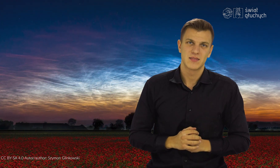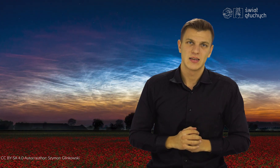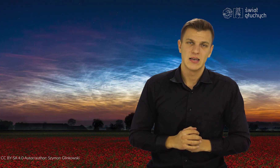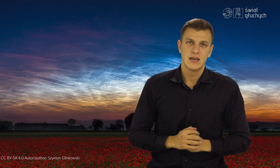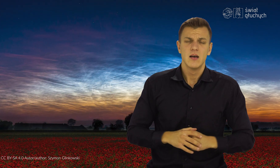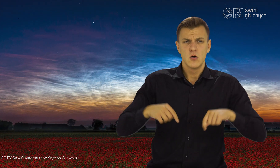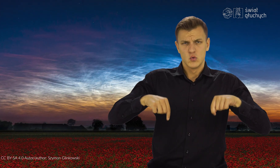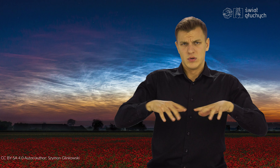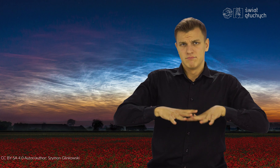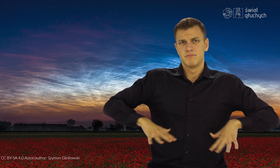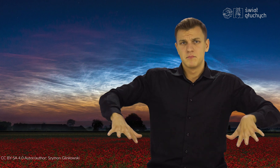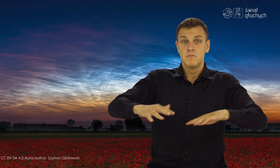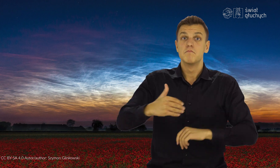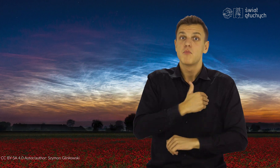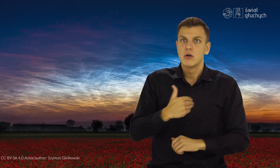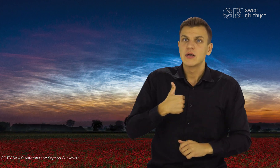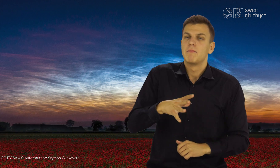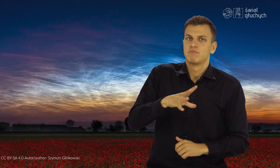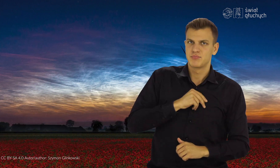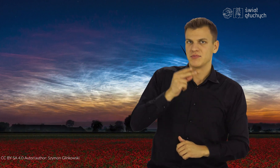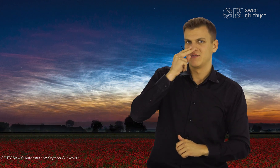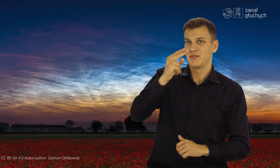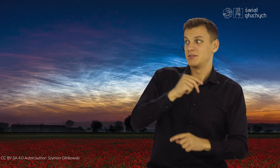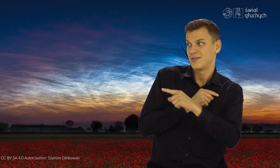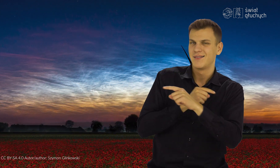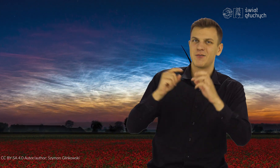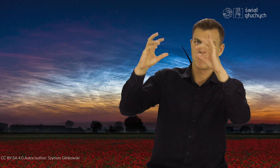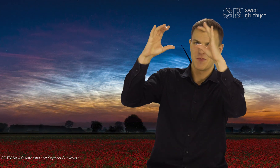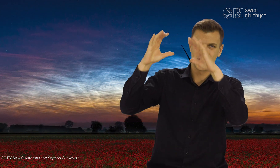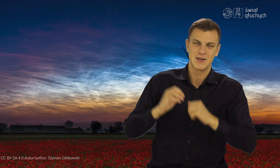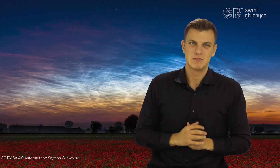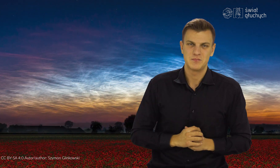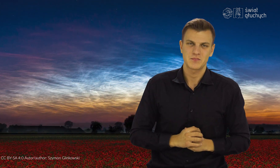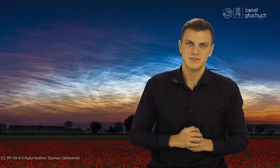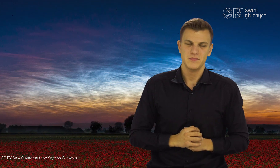In Poland, we can also observe silver clouds, even with the naked eye.